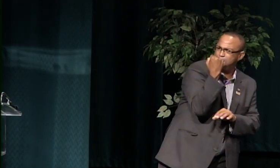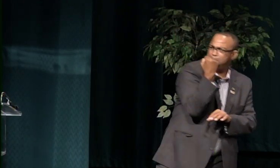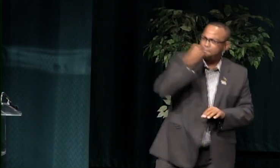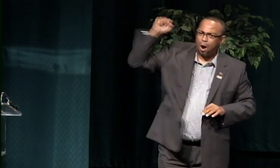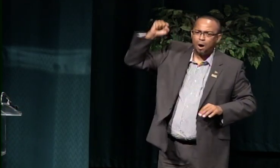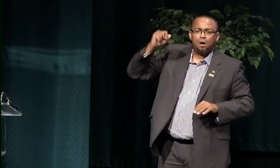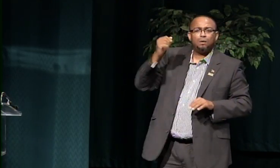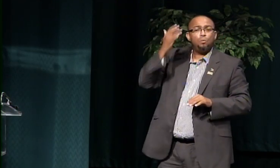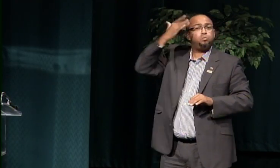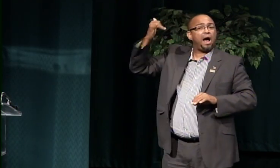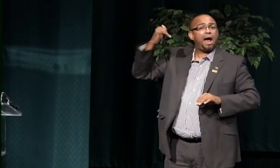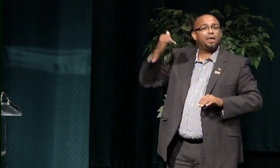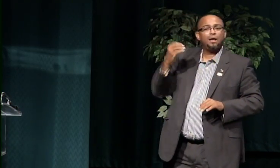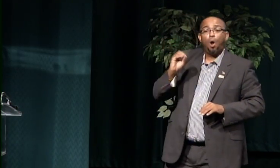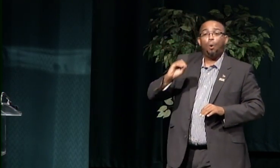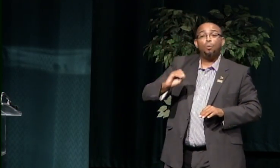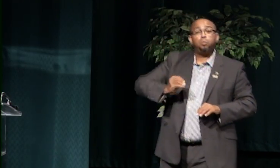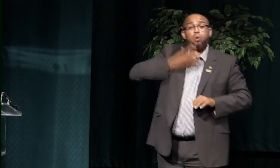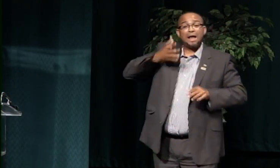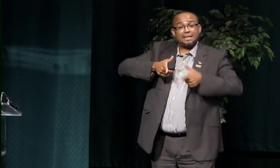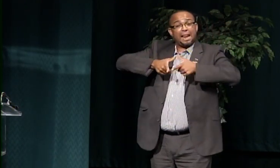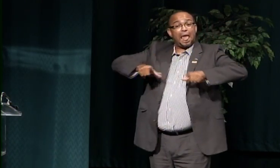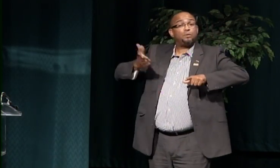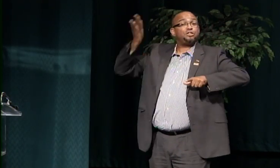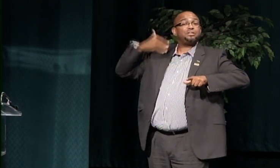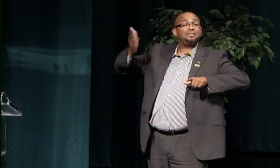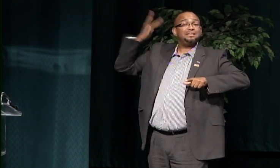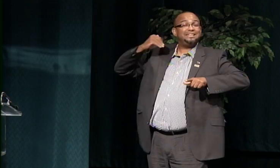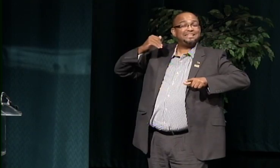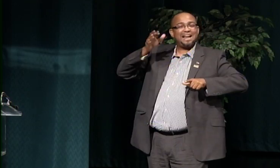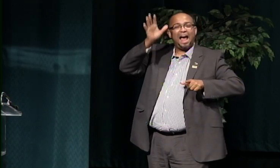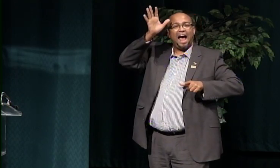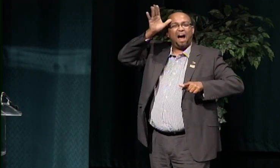for the hearing in 1976 had their own protest